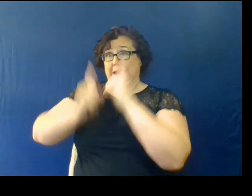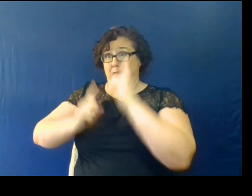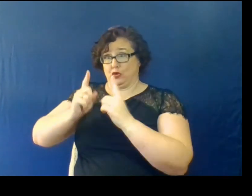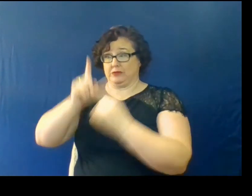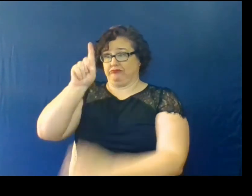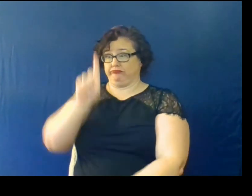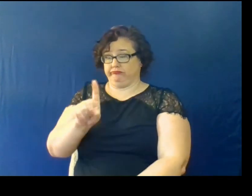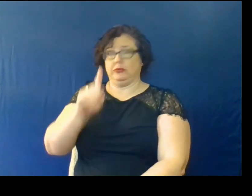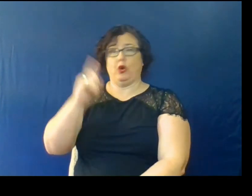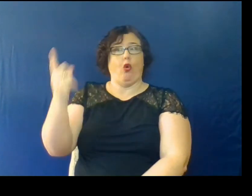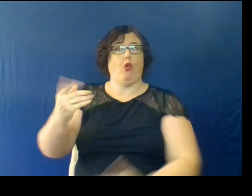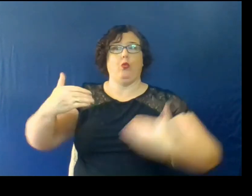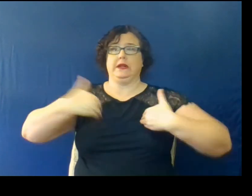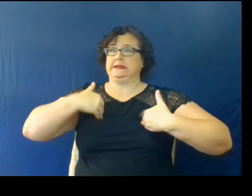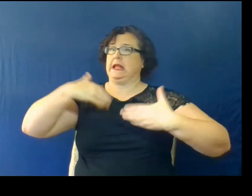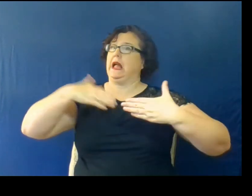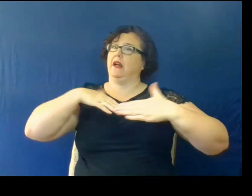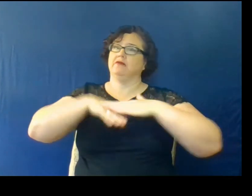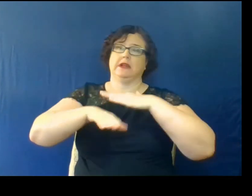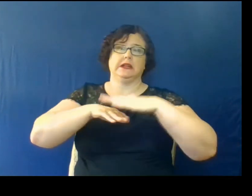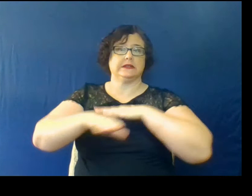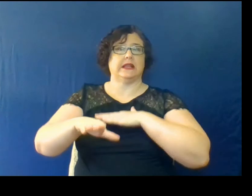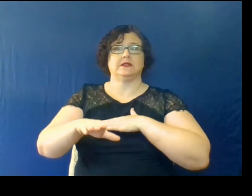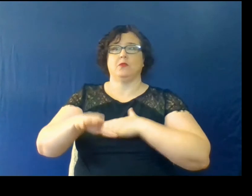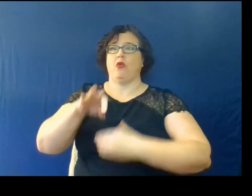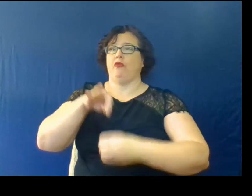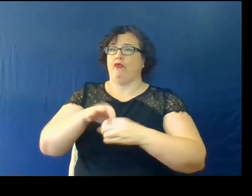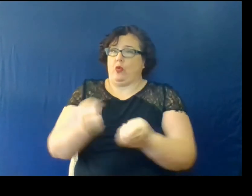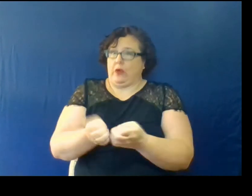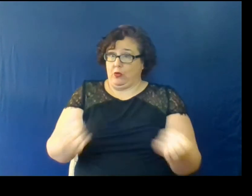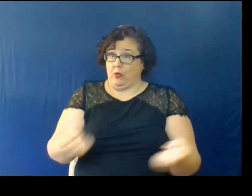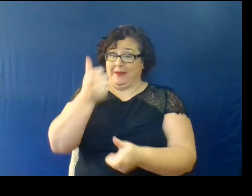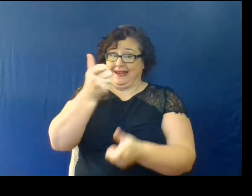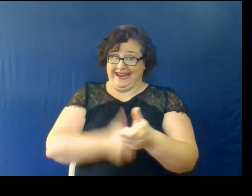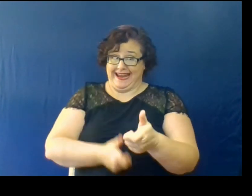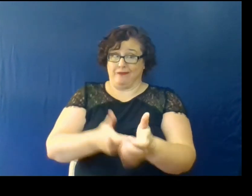equipment and every polling place in the state is required to be handicapped accessible. I know